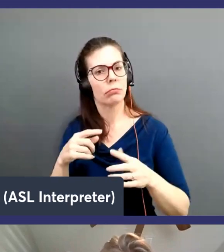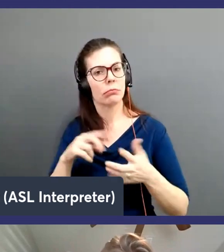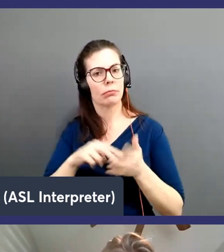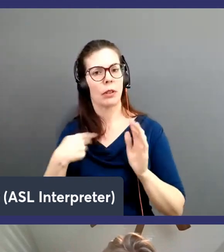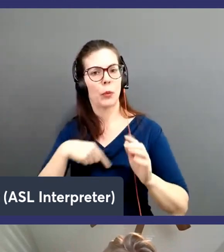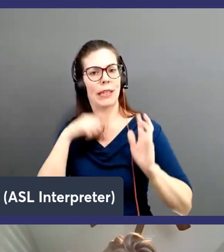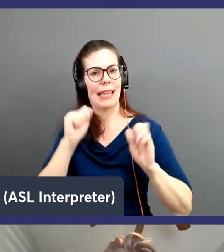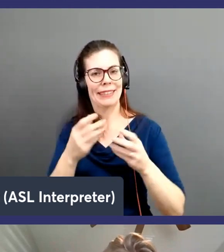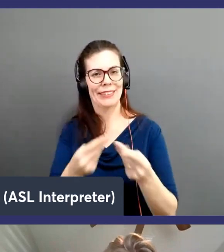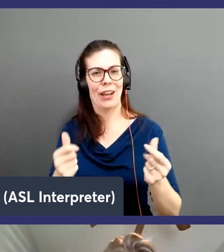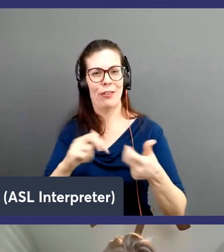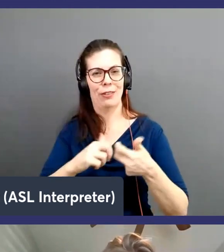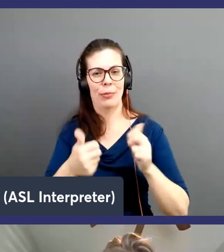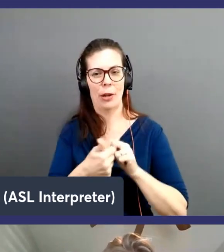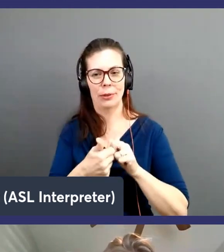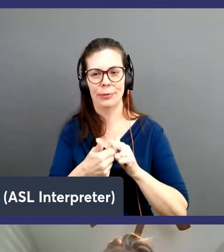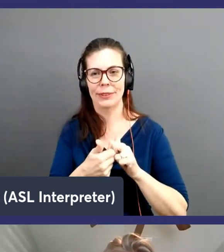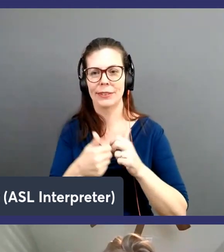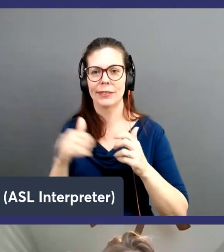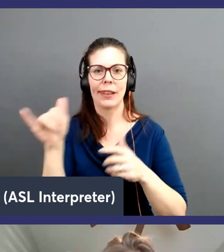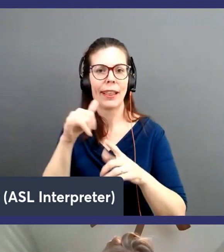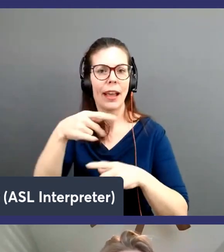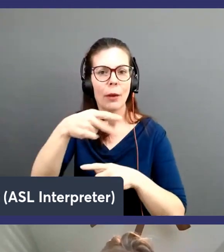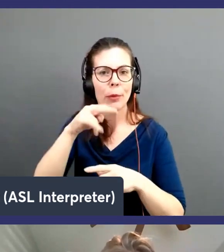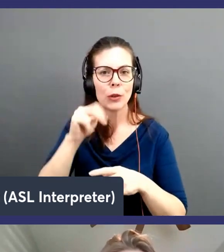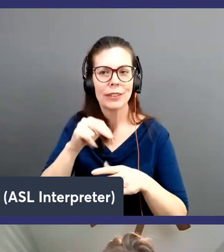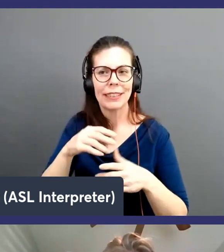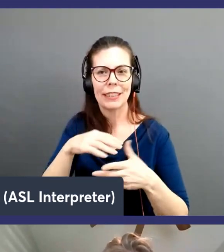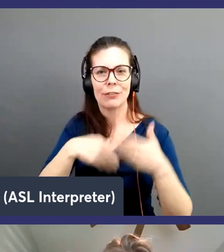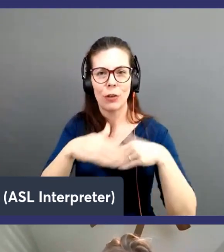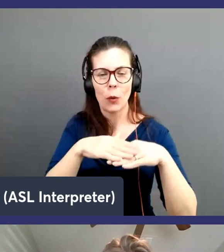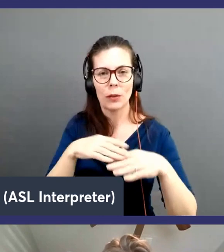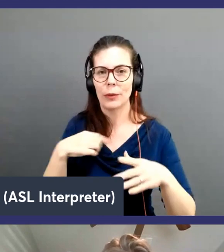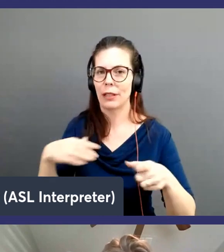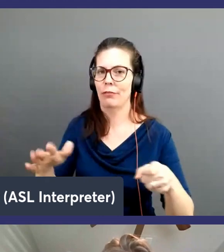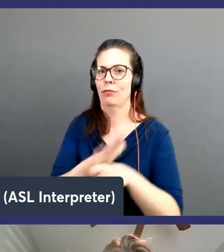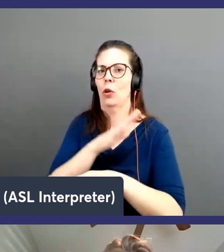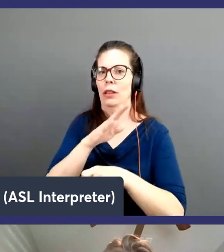problems like protein folding, we'll be able to fully simulate the quantum mechanics